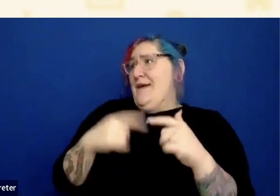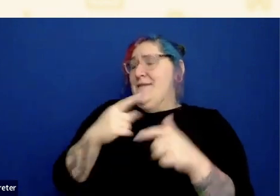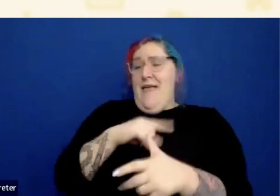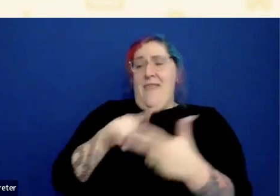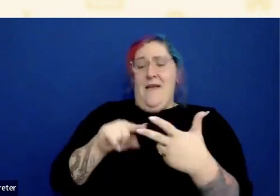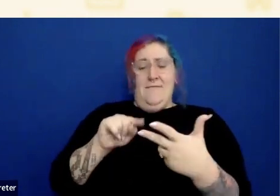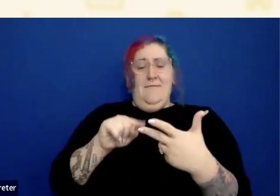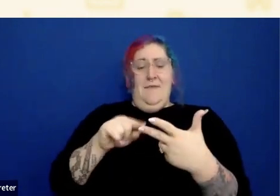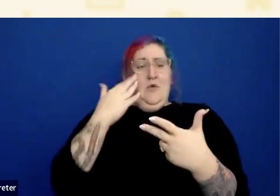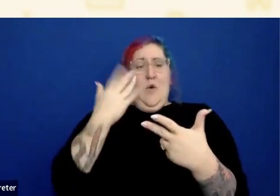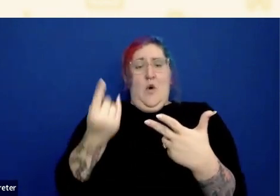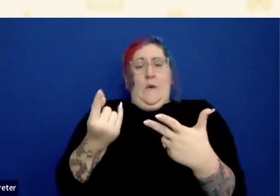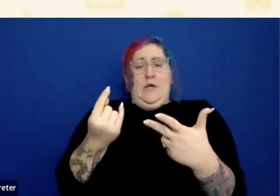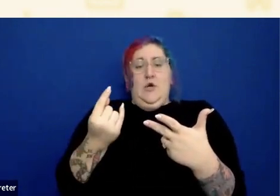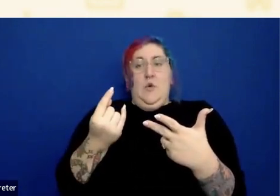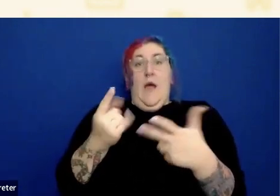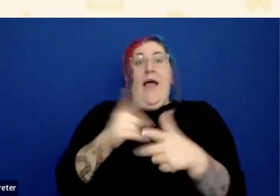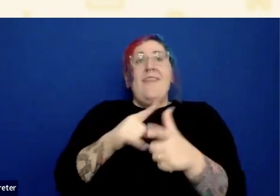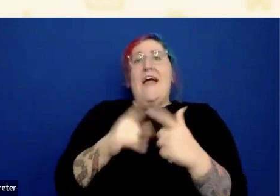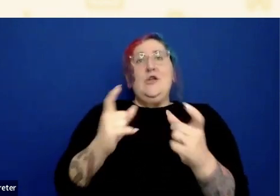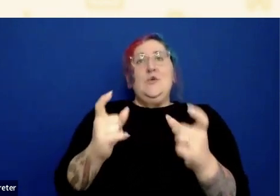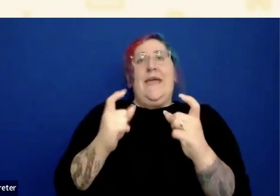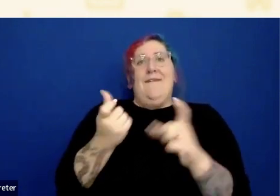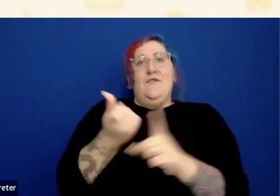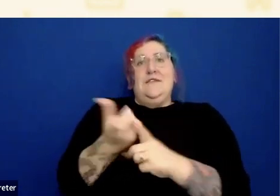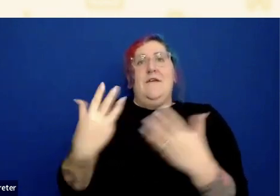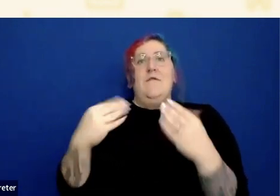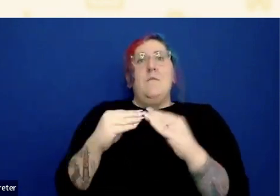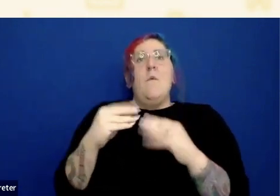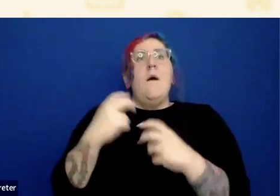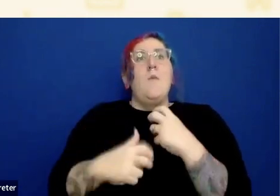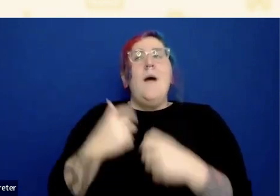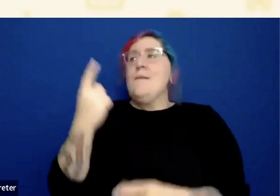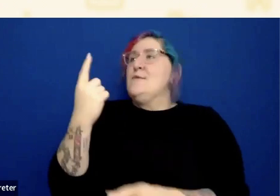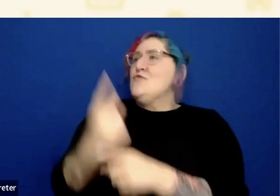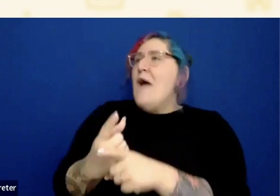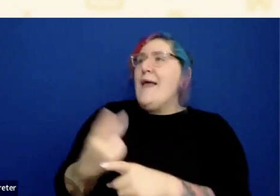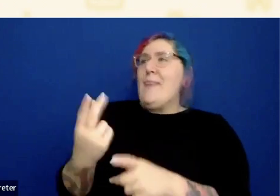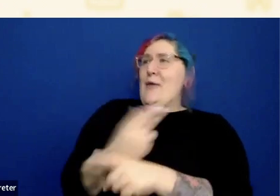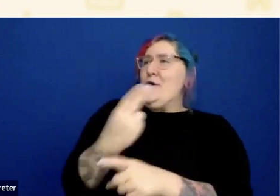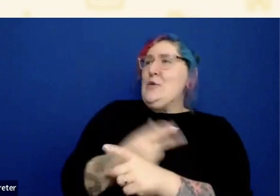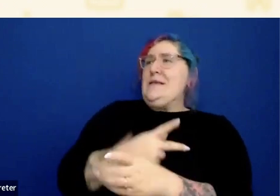Wonderful. Yes, they're using plugins, or builders, things like that. It's hard.